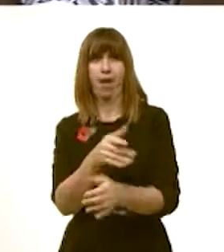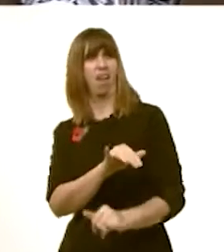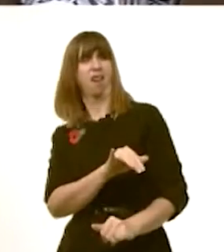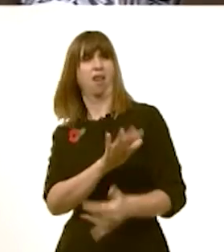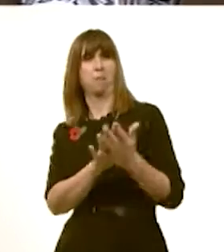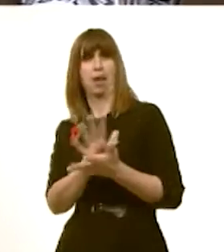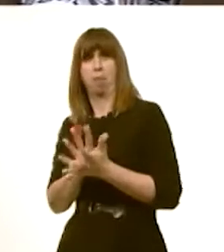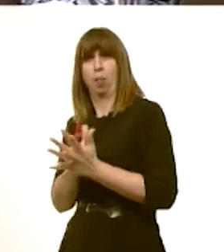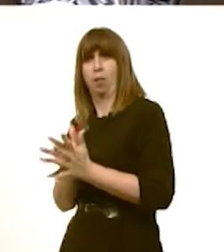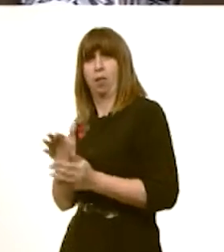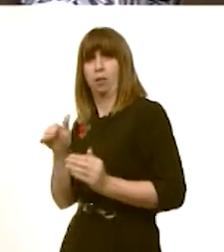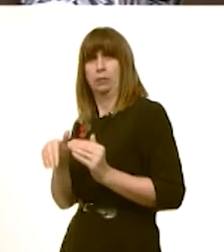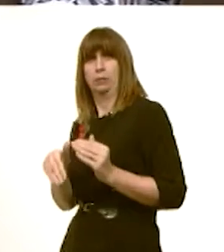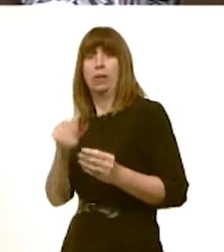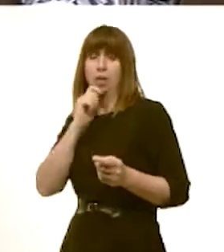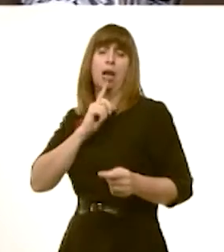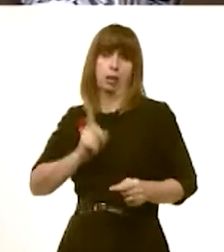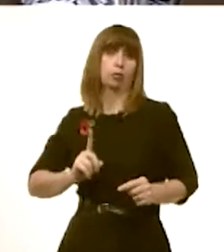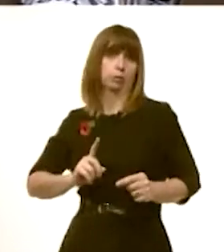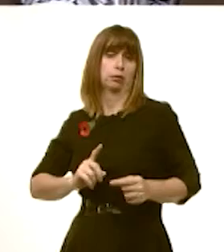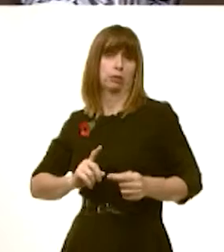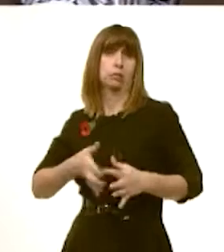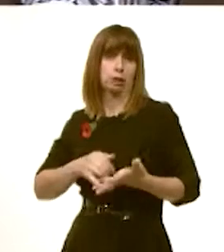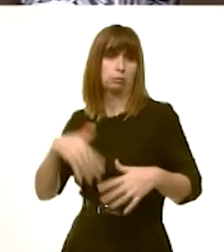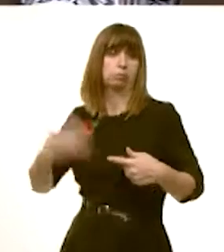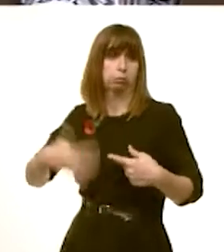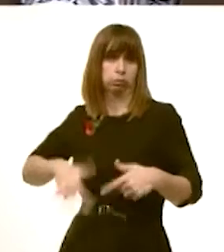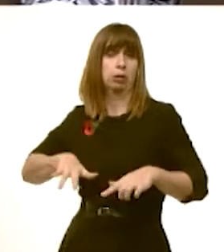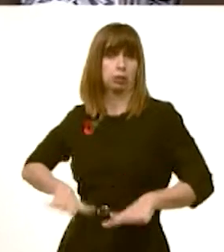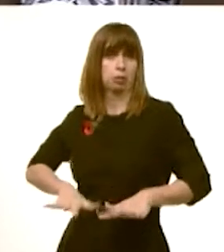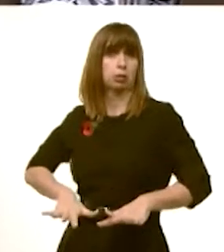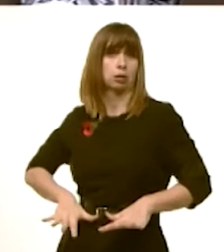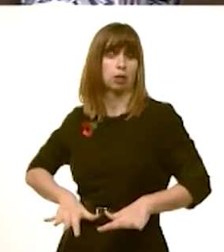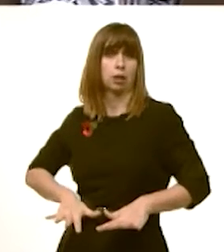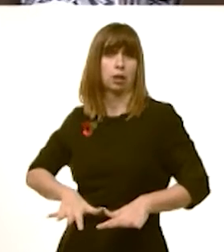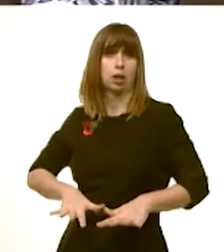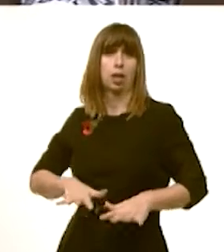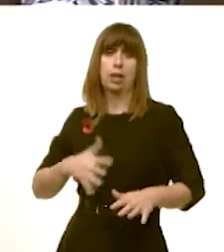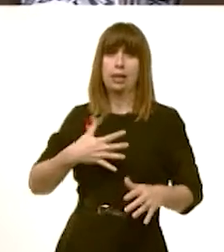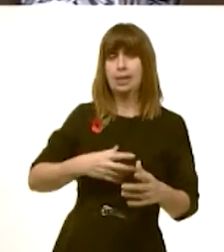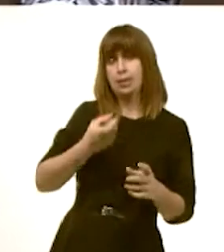We know, for example, that energy costs, as Iíve mentioned, are an issue. In terms of modernisation of the steel industry, thatís important, although Tata, following